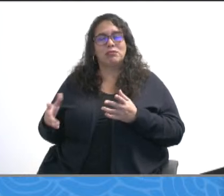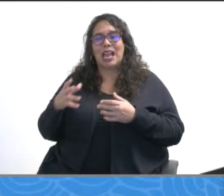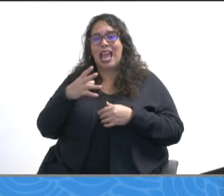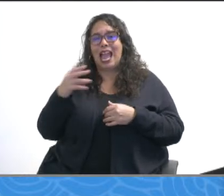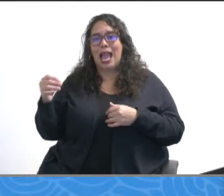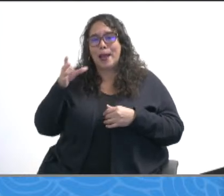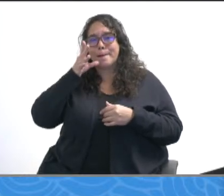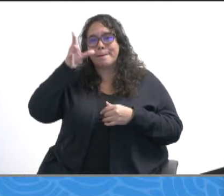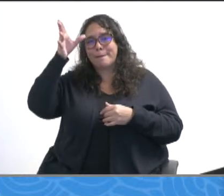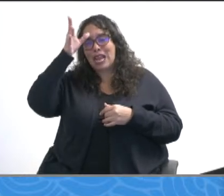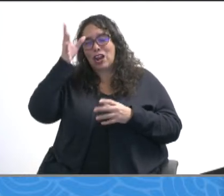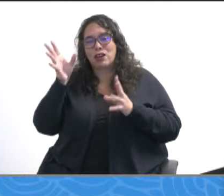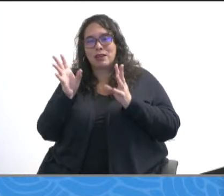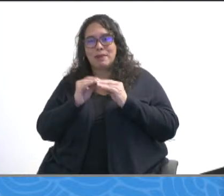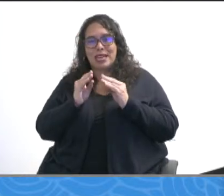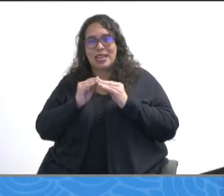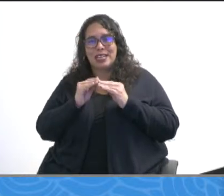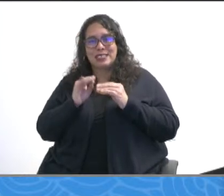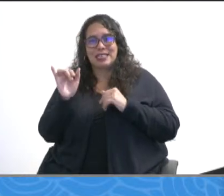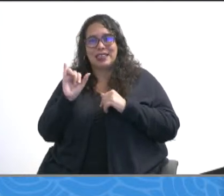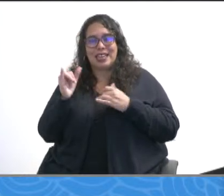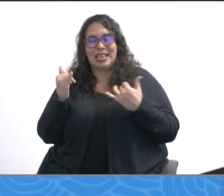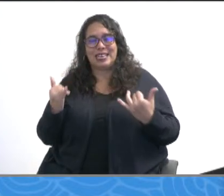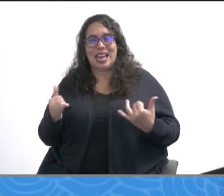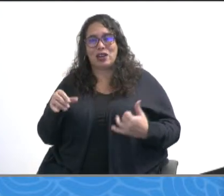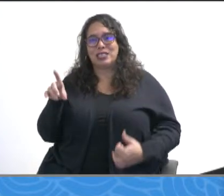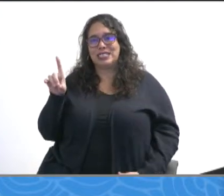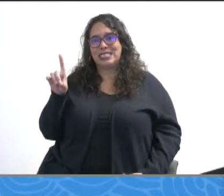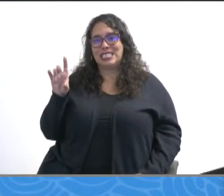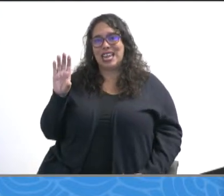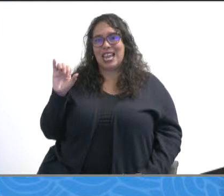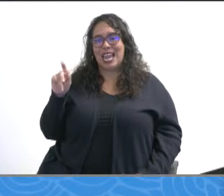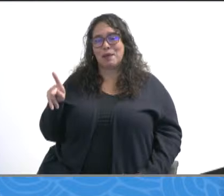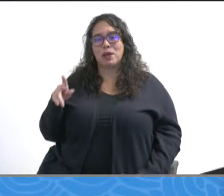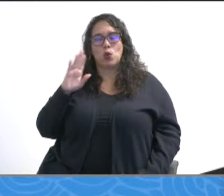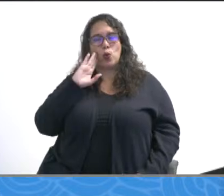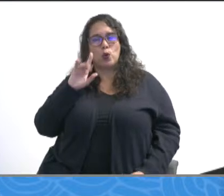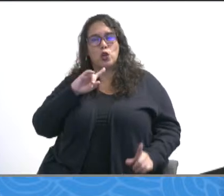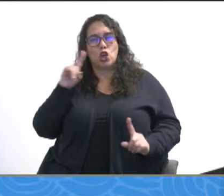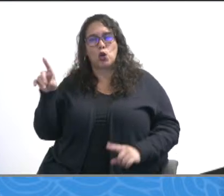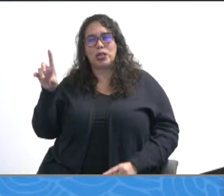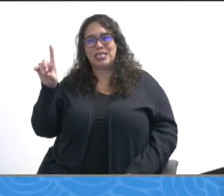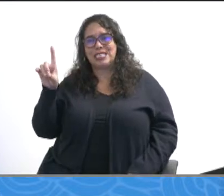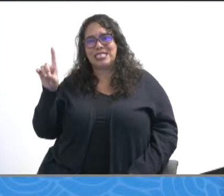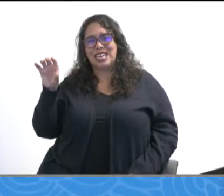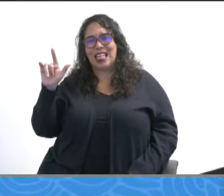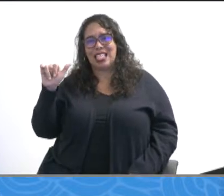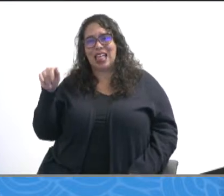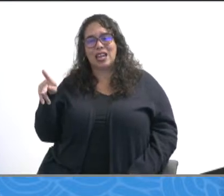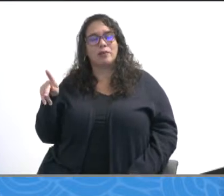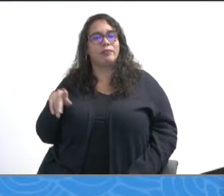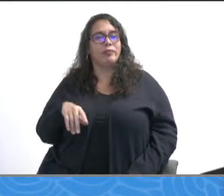such as what we're in right now with DCAC, and of course, we'll be going to DLAC and other parent groups is,